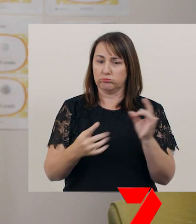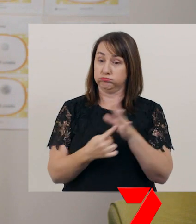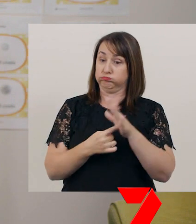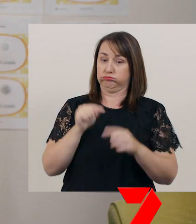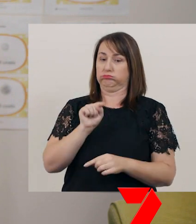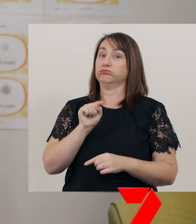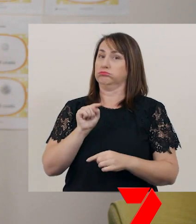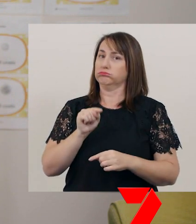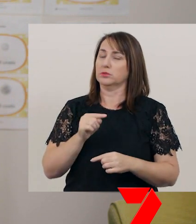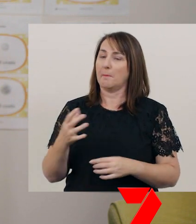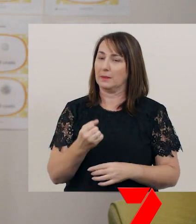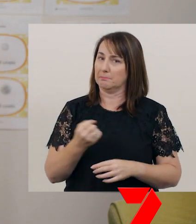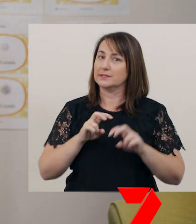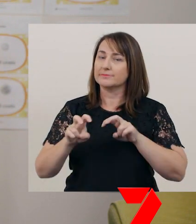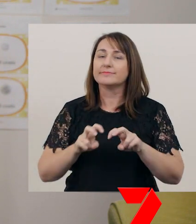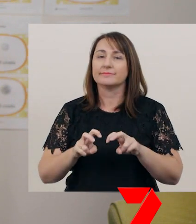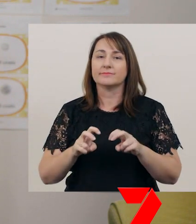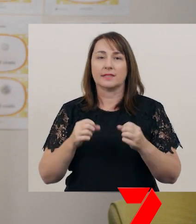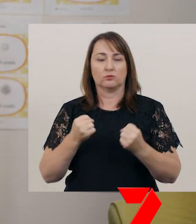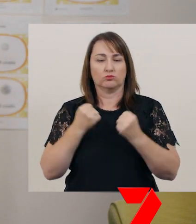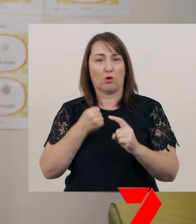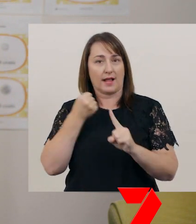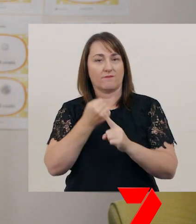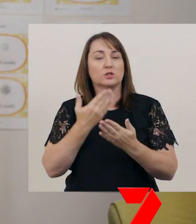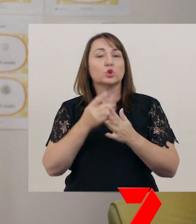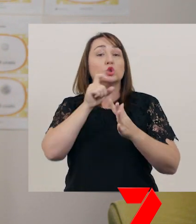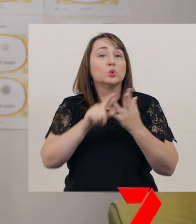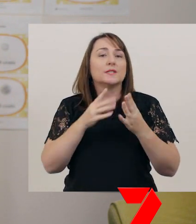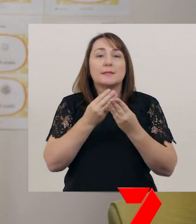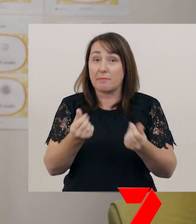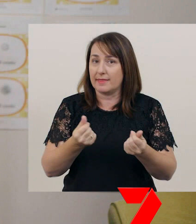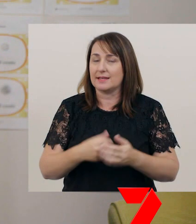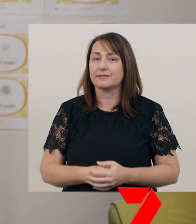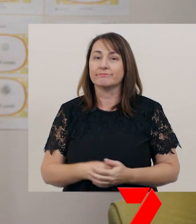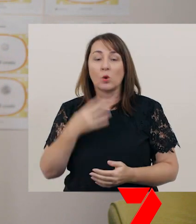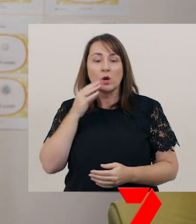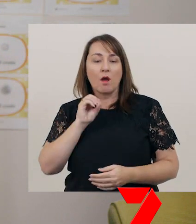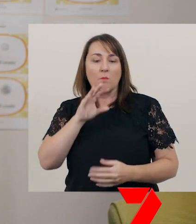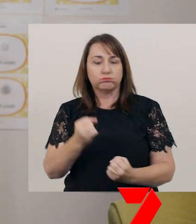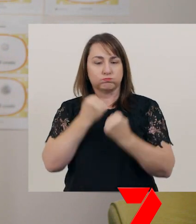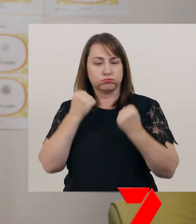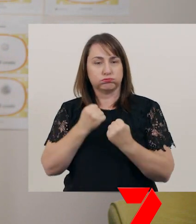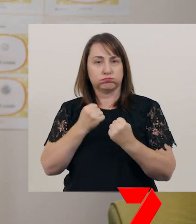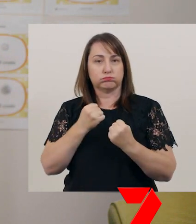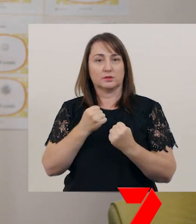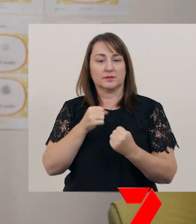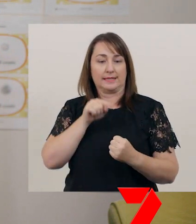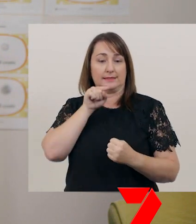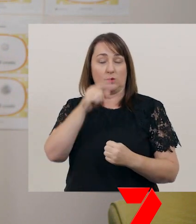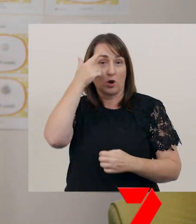and emphasis has been placed on doing something. Placing emphasis on an idea can help position the reader to agree with the author.